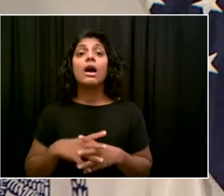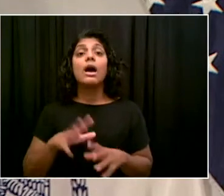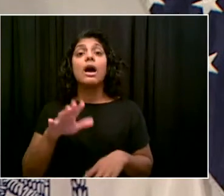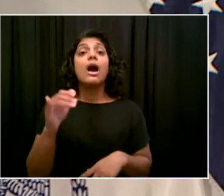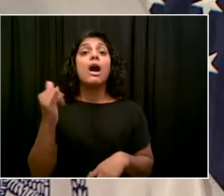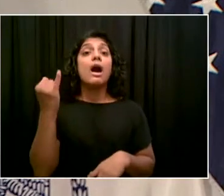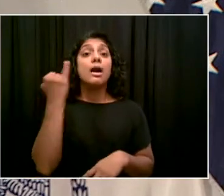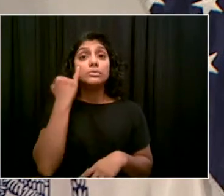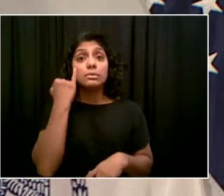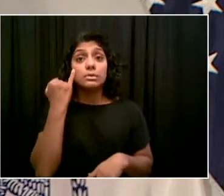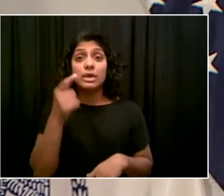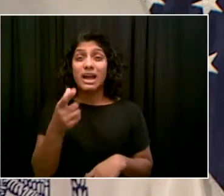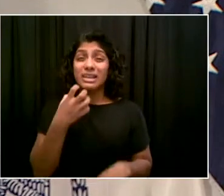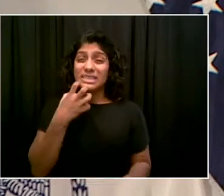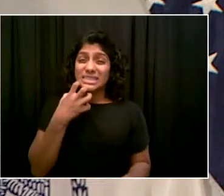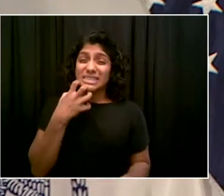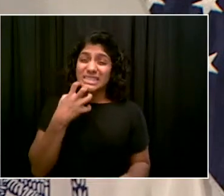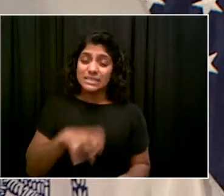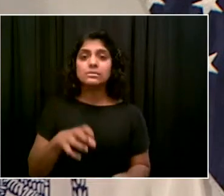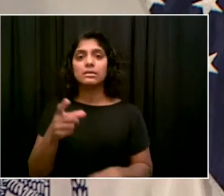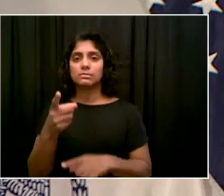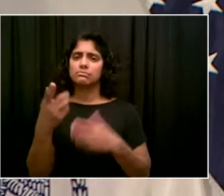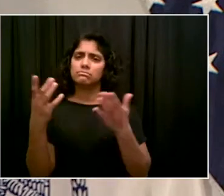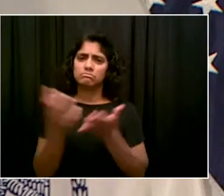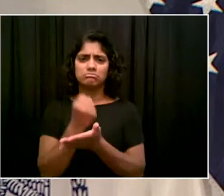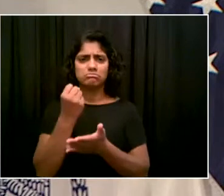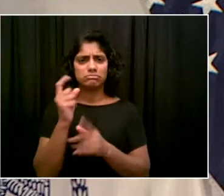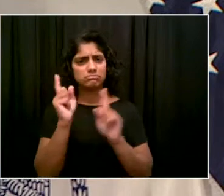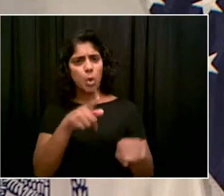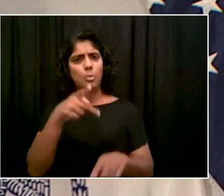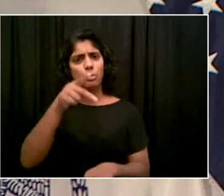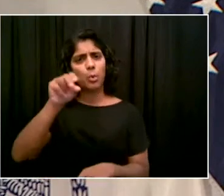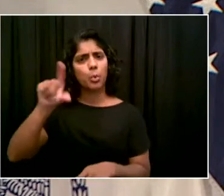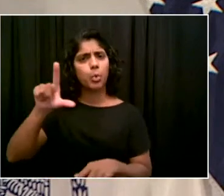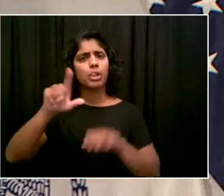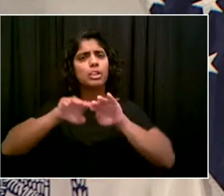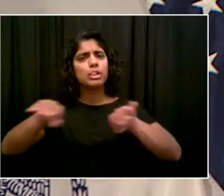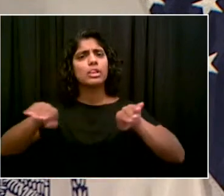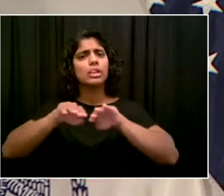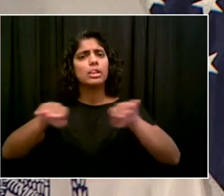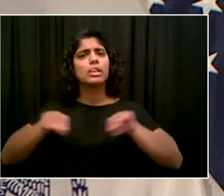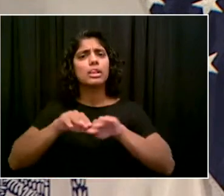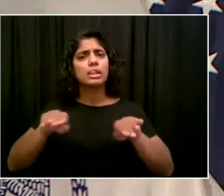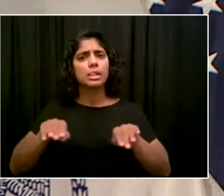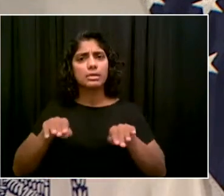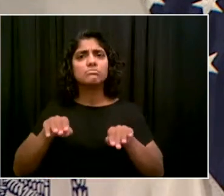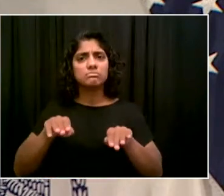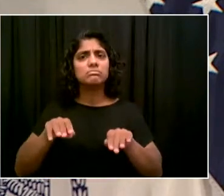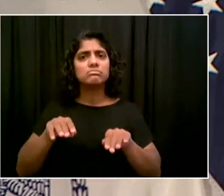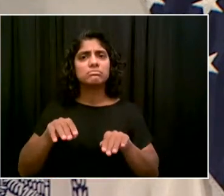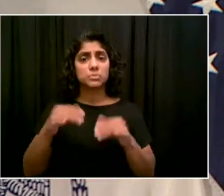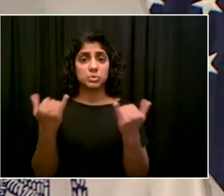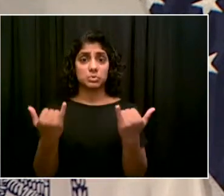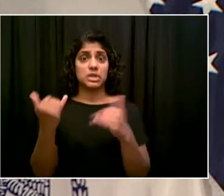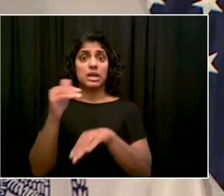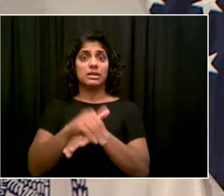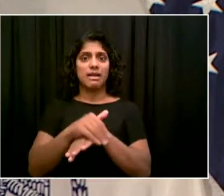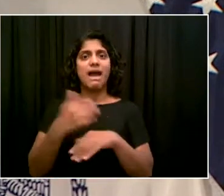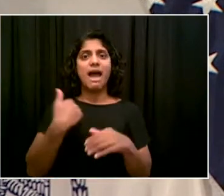GET MORE OF THOSE GOING. ERIC CITY PARKS,